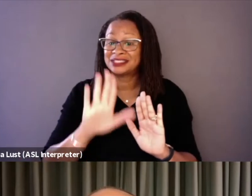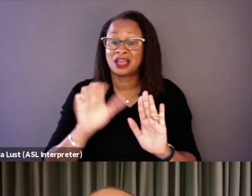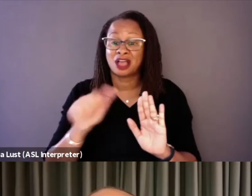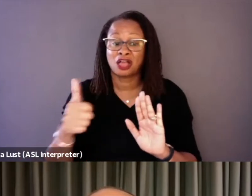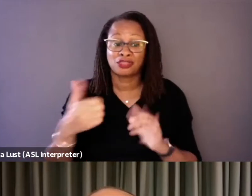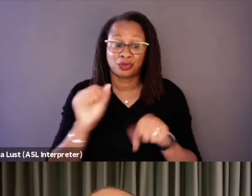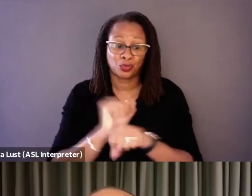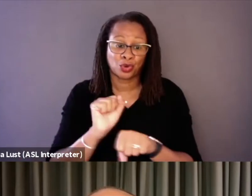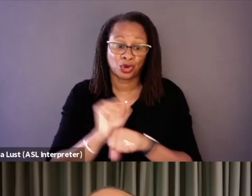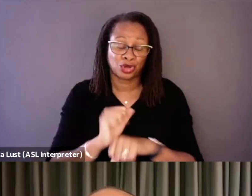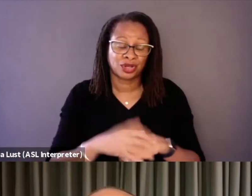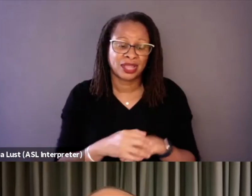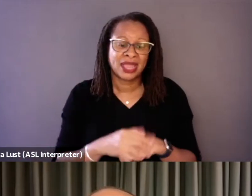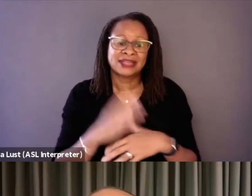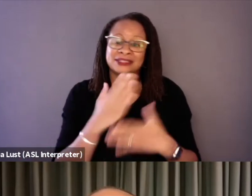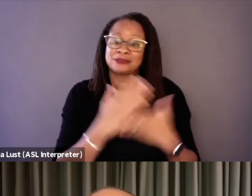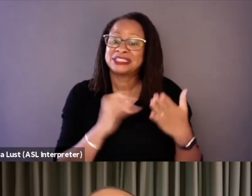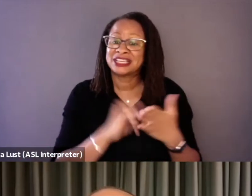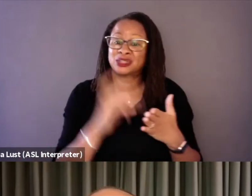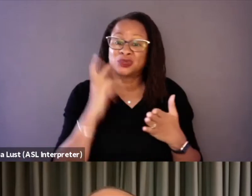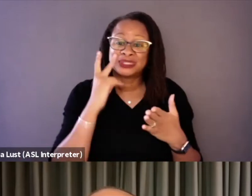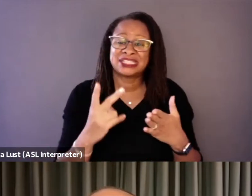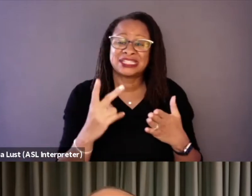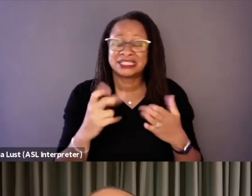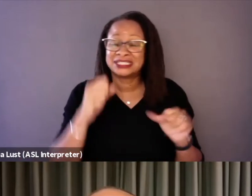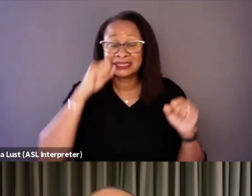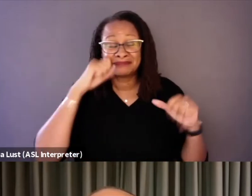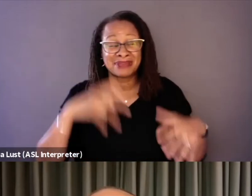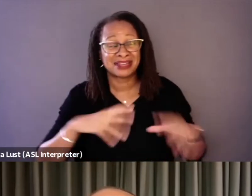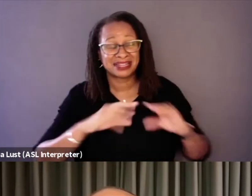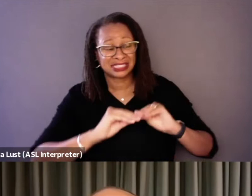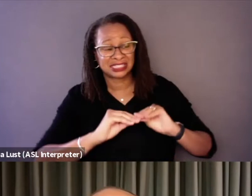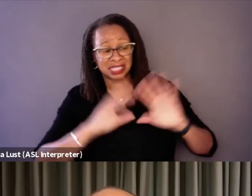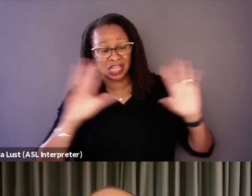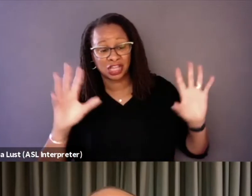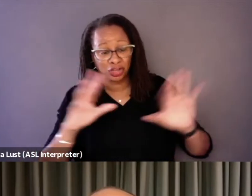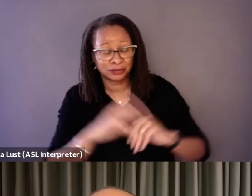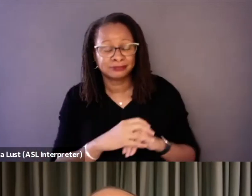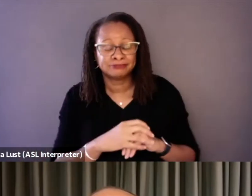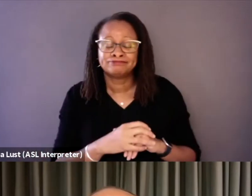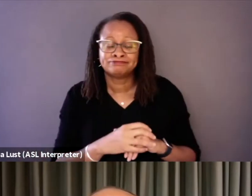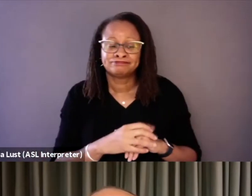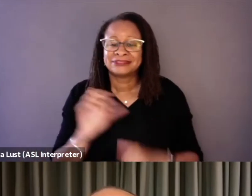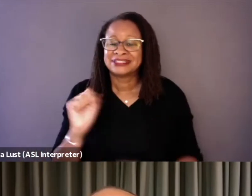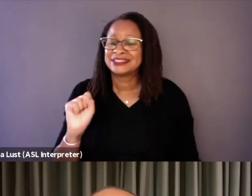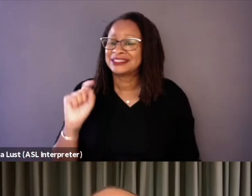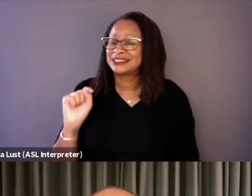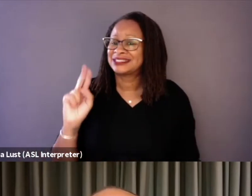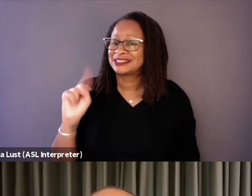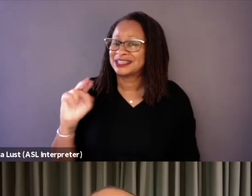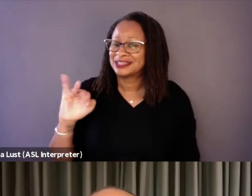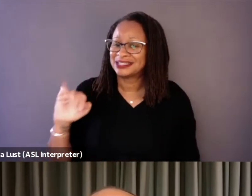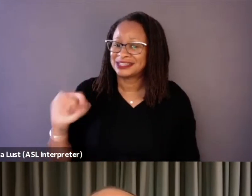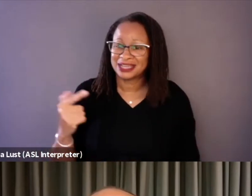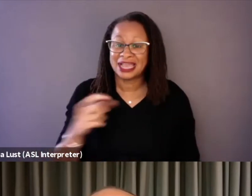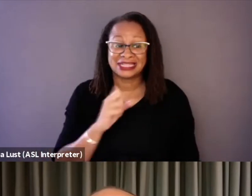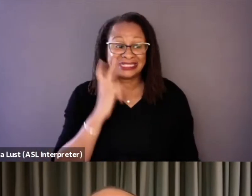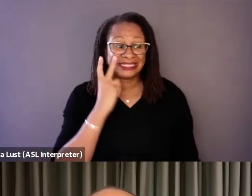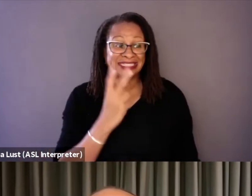and it's just so stunning and clear and it's really gripping and to see him in it.